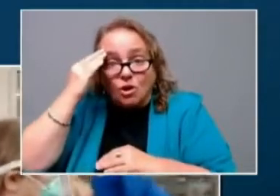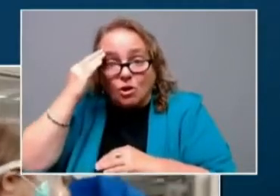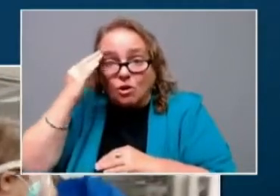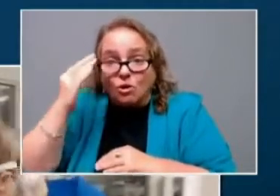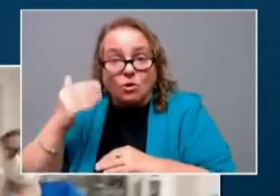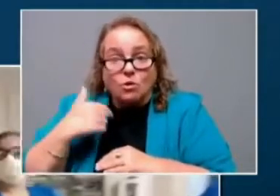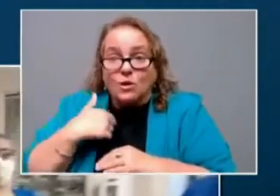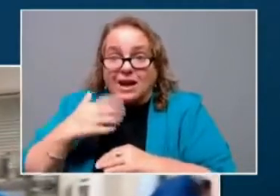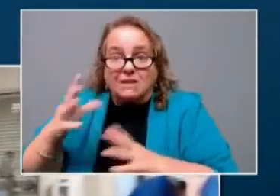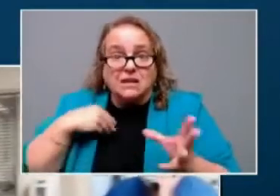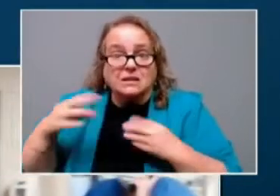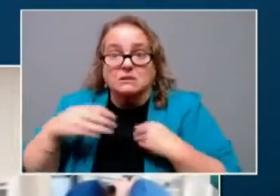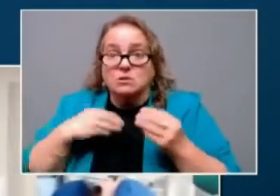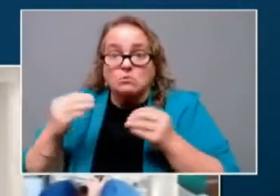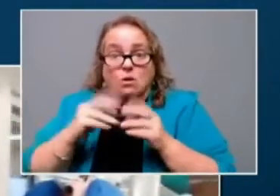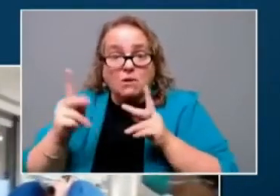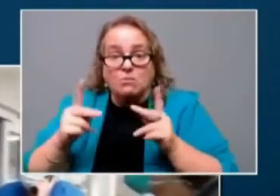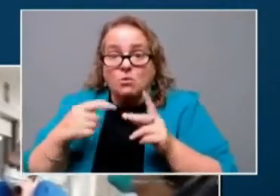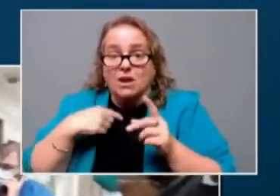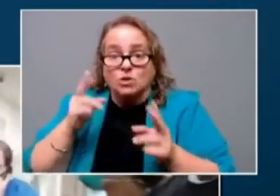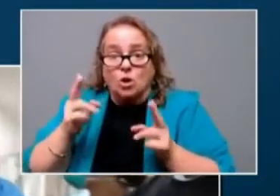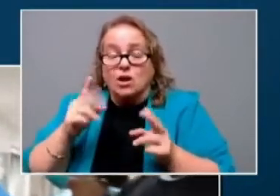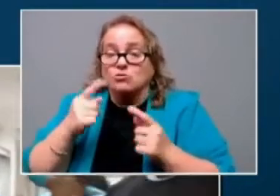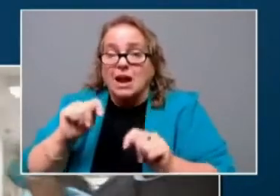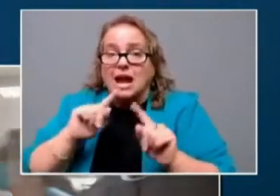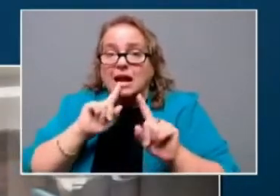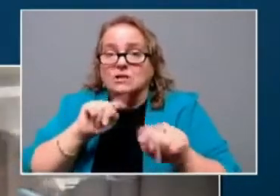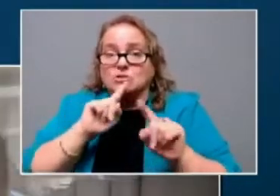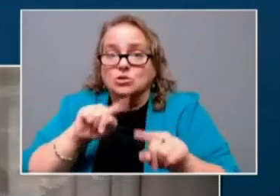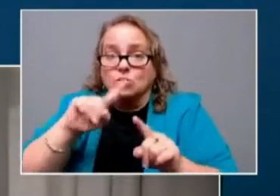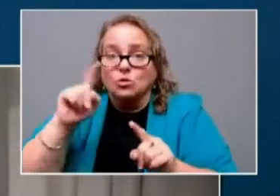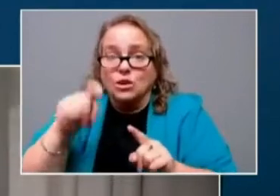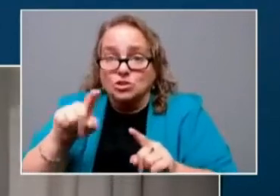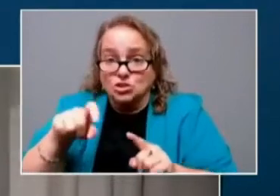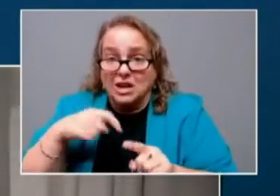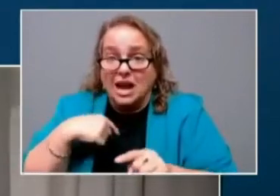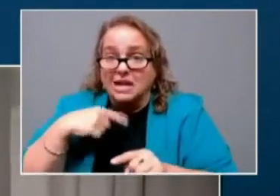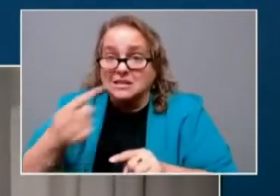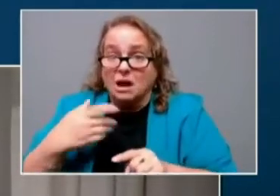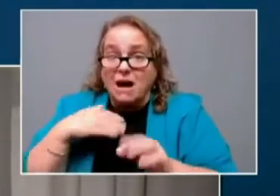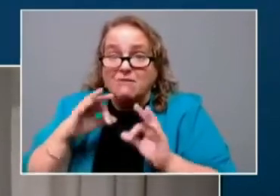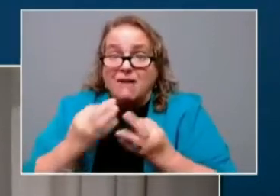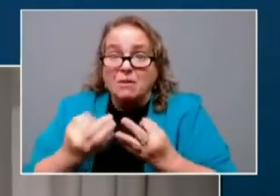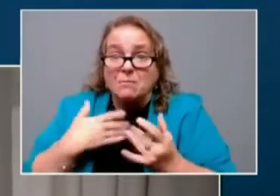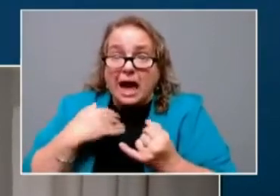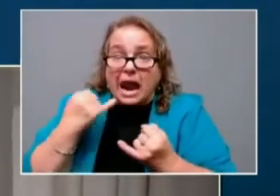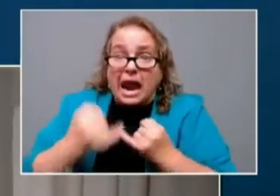then you're slowing down to answer questions. Should I tell my family is this the last time that I'm ever gonna talk to them or is it not the last time